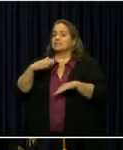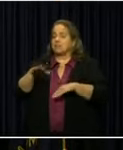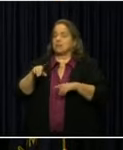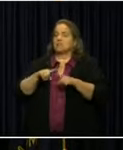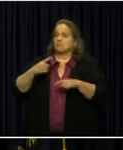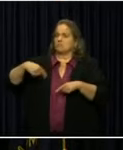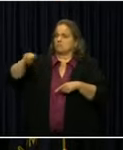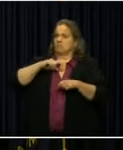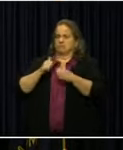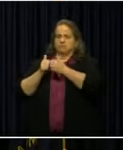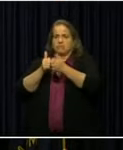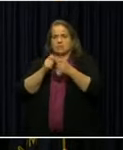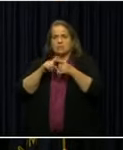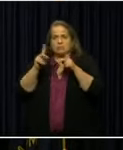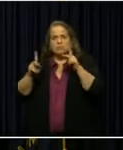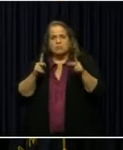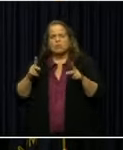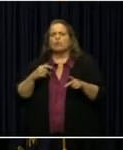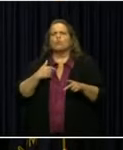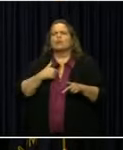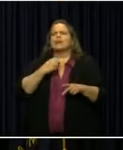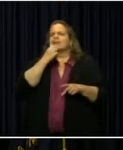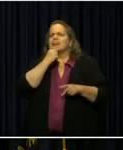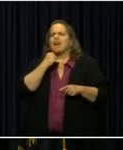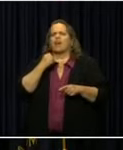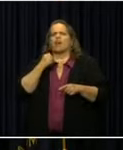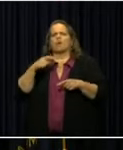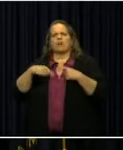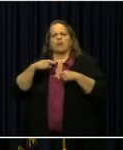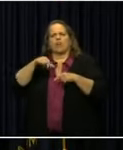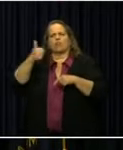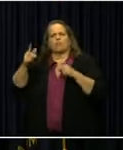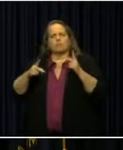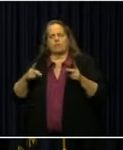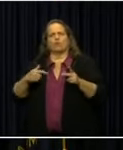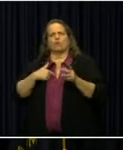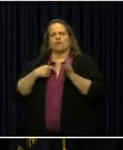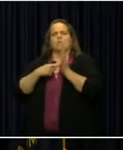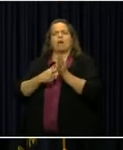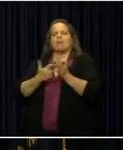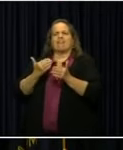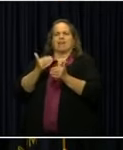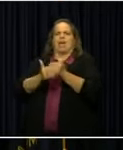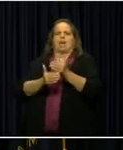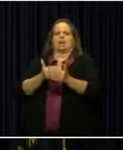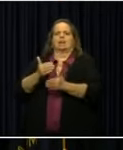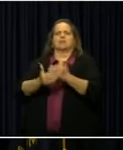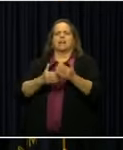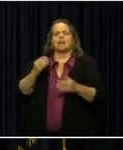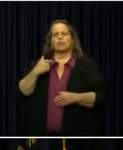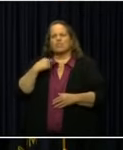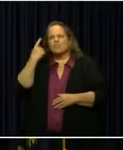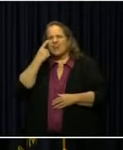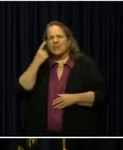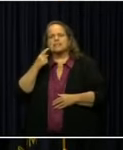REOPEN OUR ECONOMY. FIRST, A TESTING UPDATE. THE KENTON COUNTY SITE TODAY